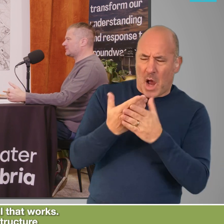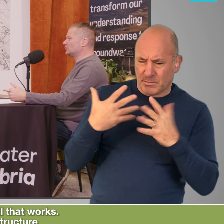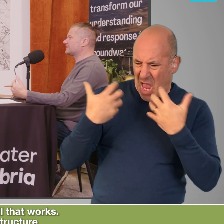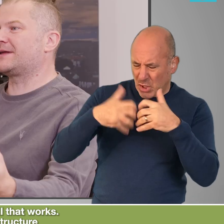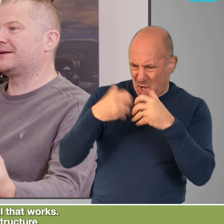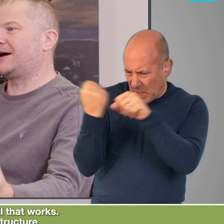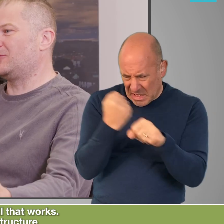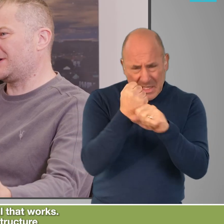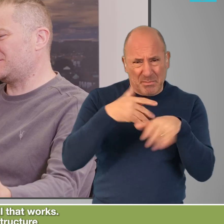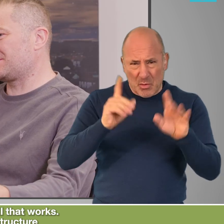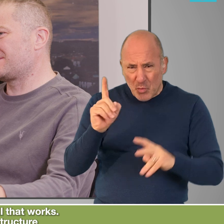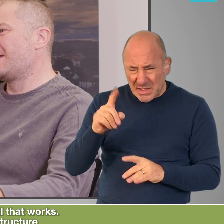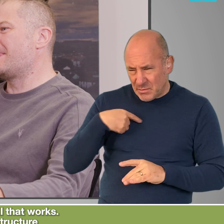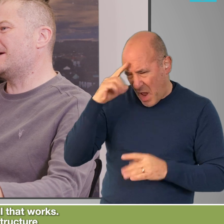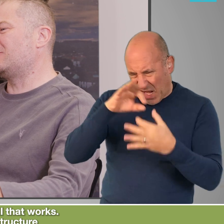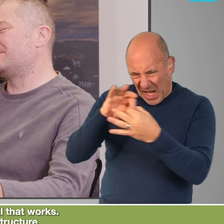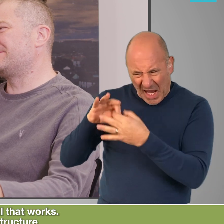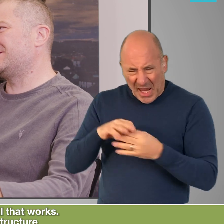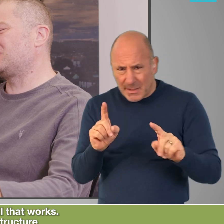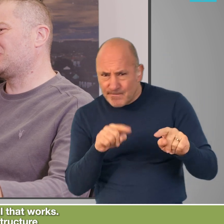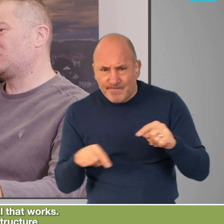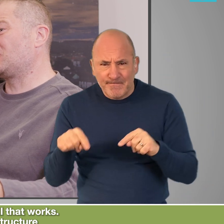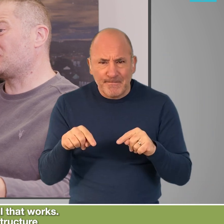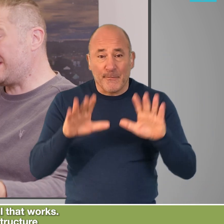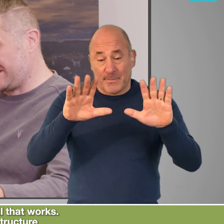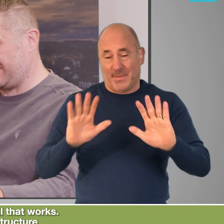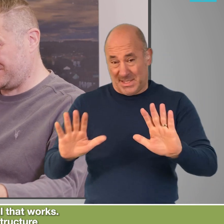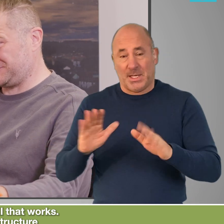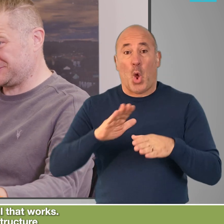understanding how all that works. Now green infrastructure